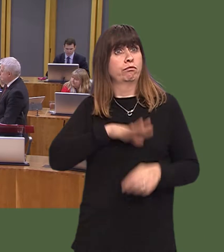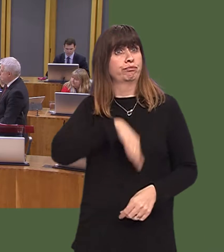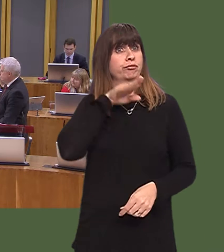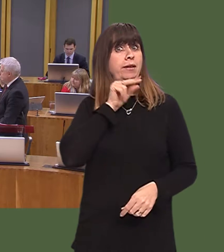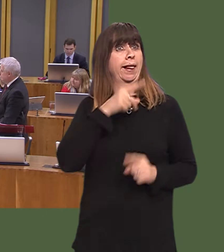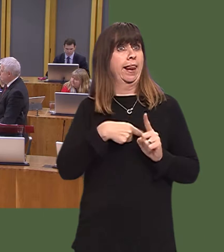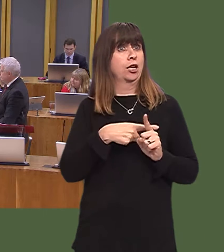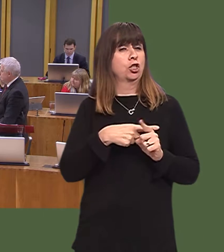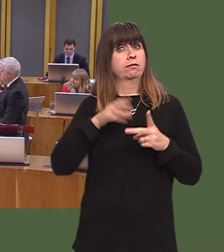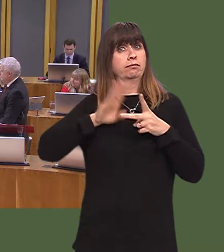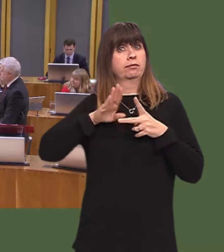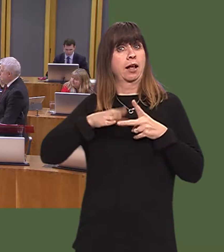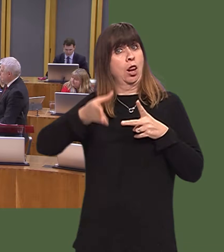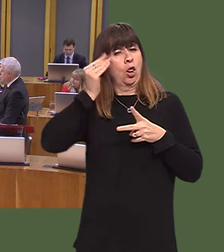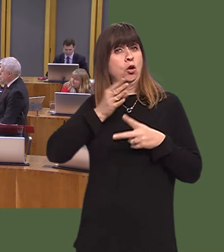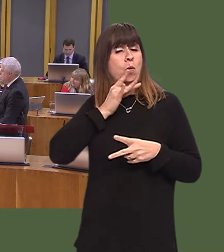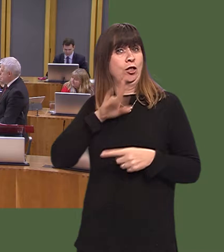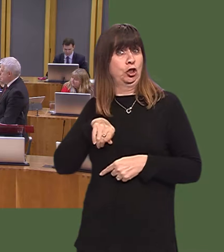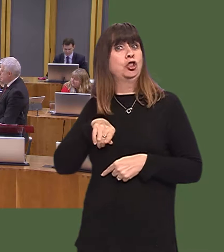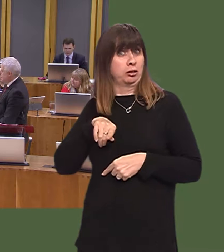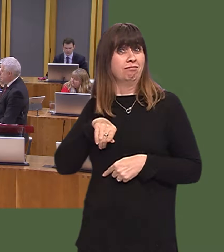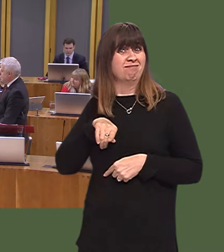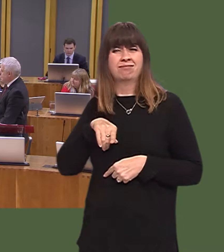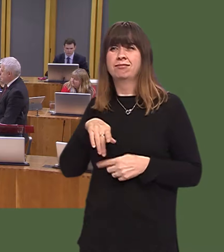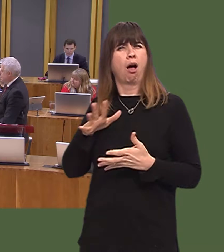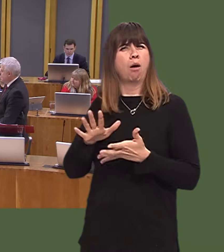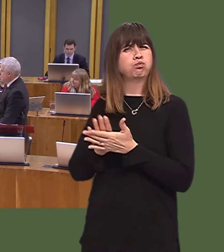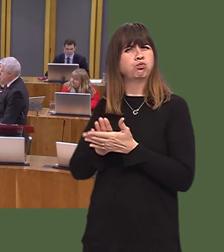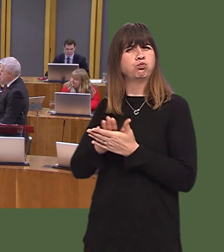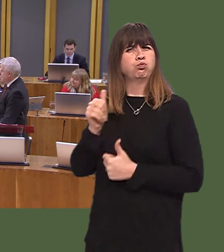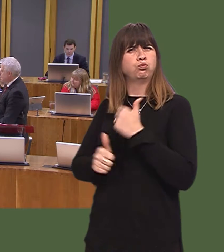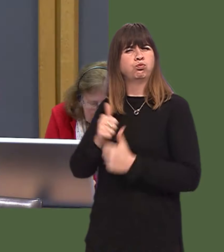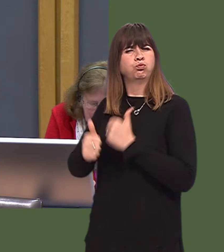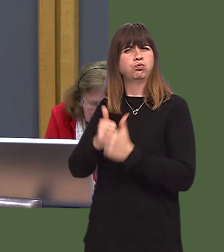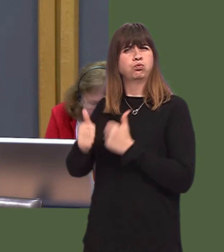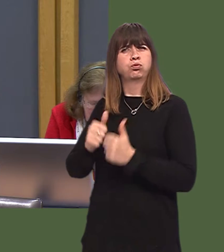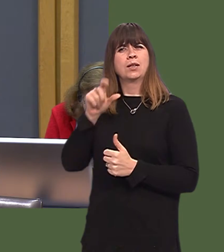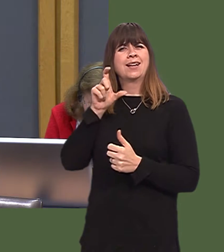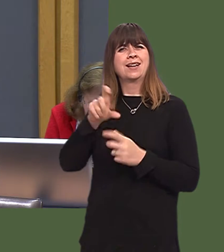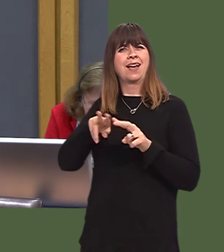Of course, Iím sure you will be warmly welcomed in the Green Hall in Cefn Cribwr this Friday